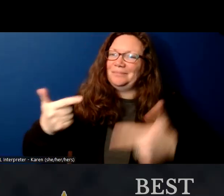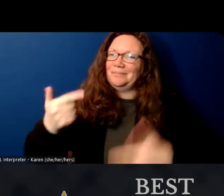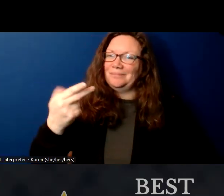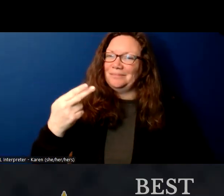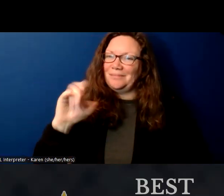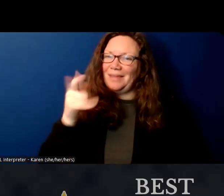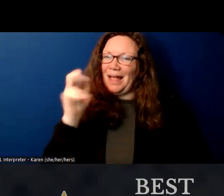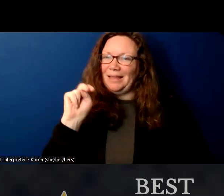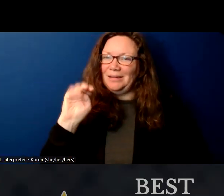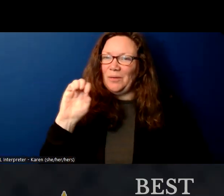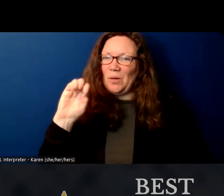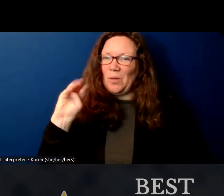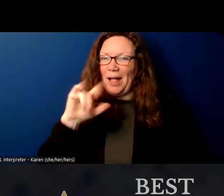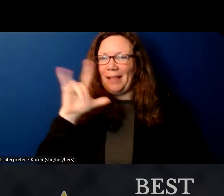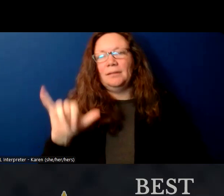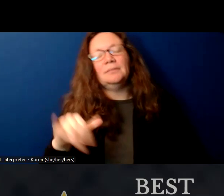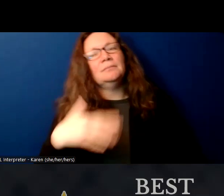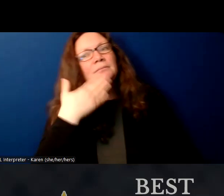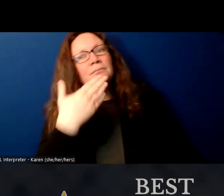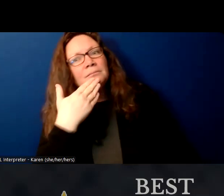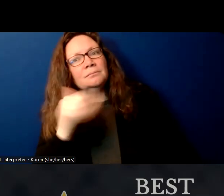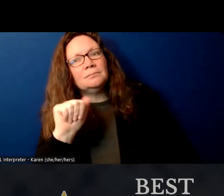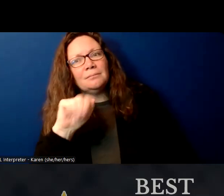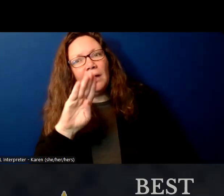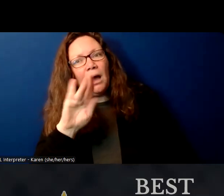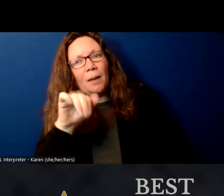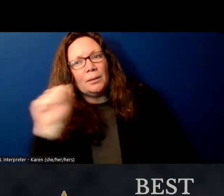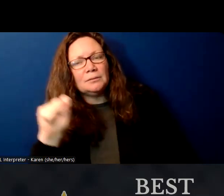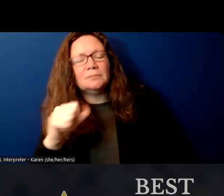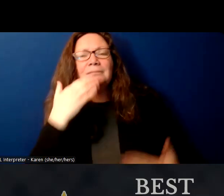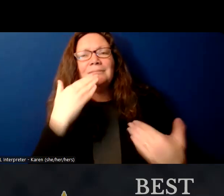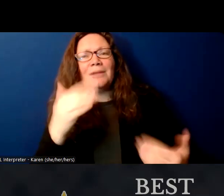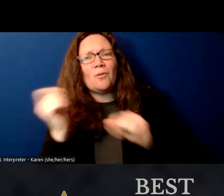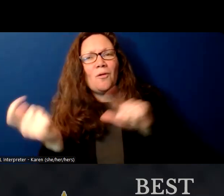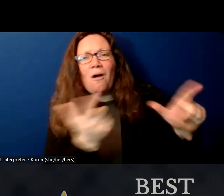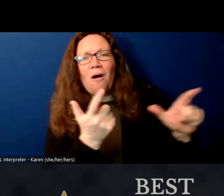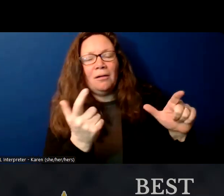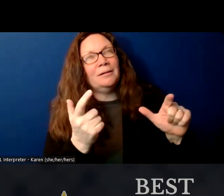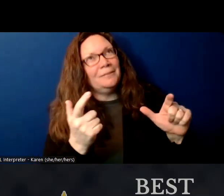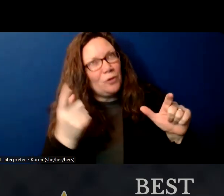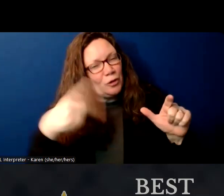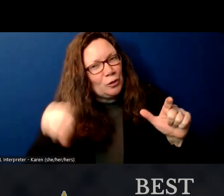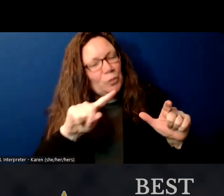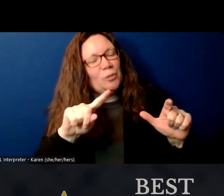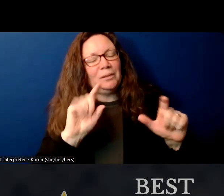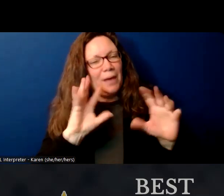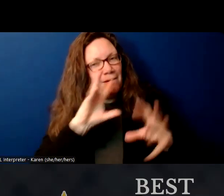I want to thank all of you guys on the call for sticking with us, some of you, for as long as two years.